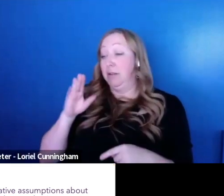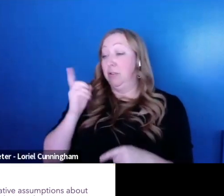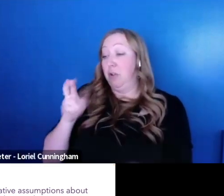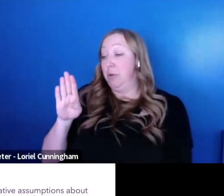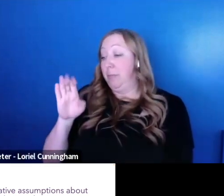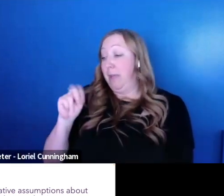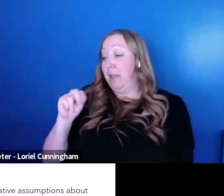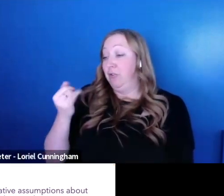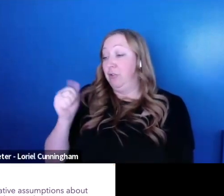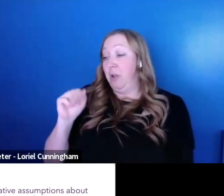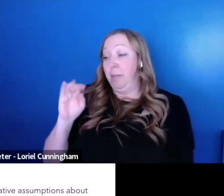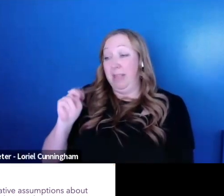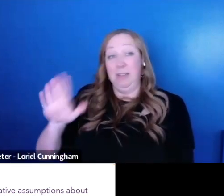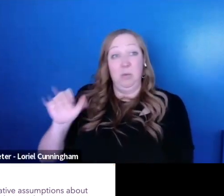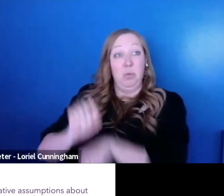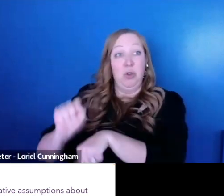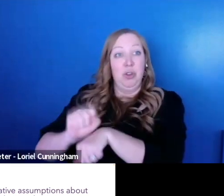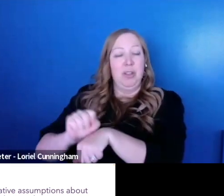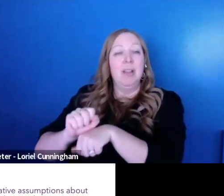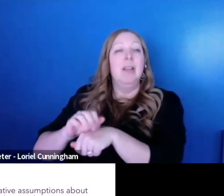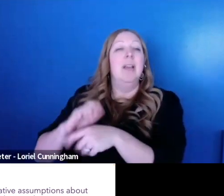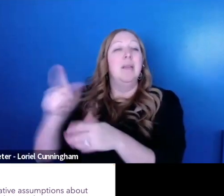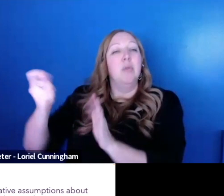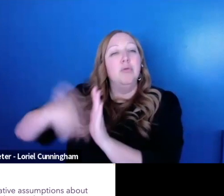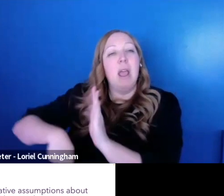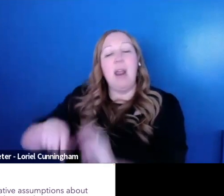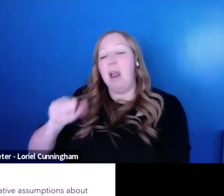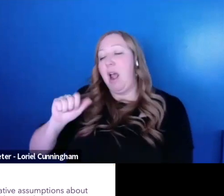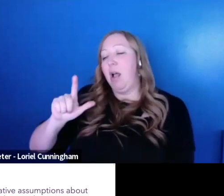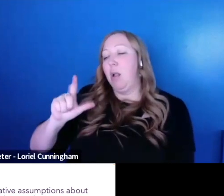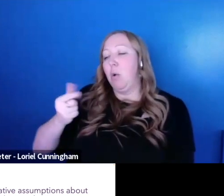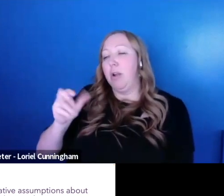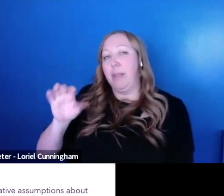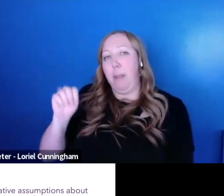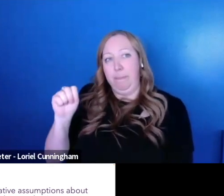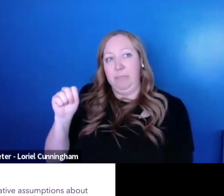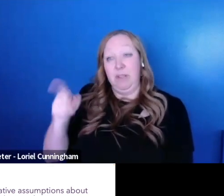essentially working on their own in many ways, but also reinforcing many of the inequalities we have in